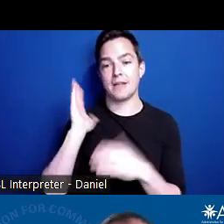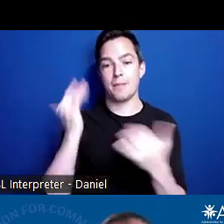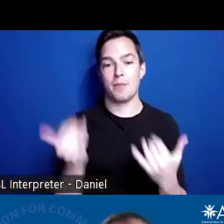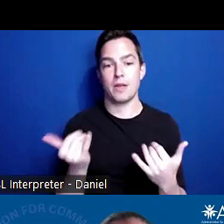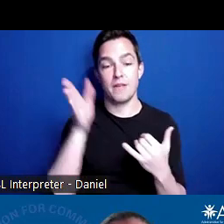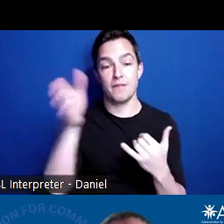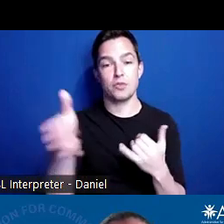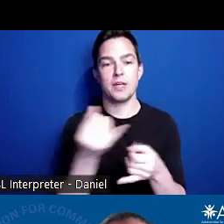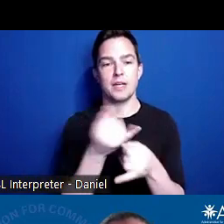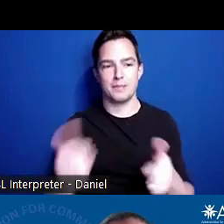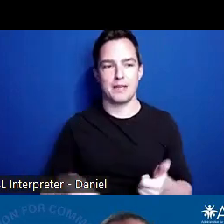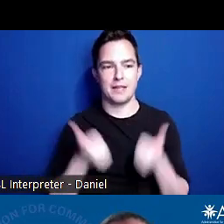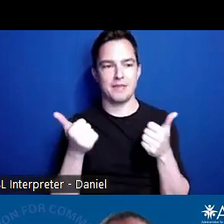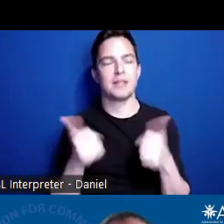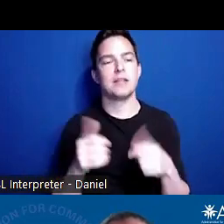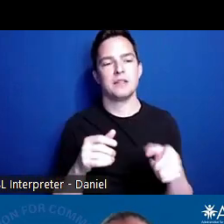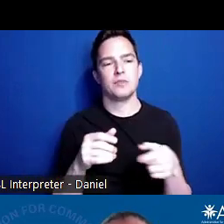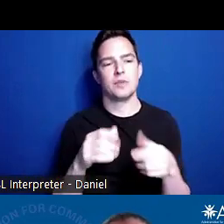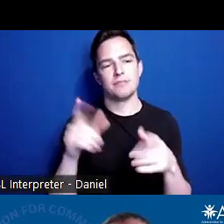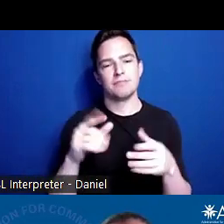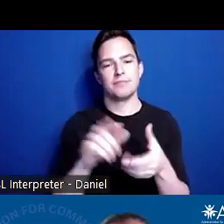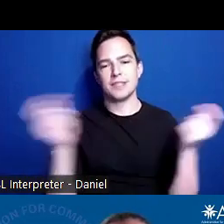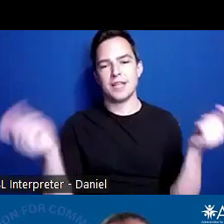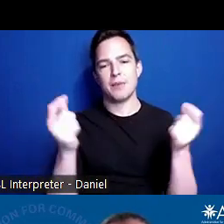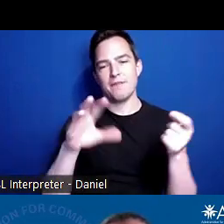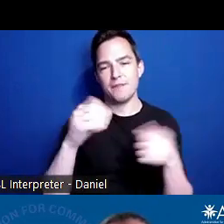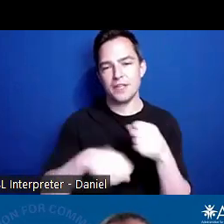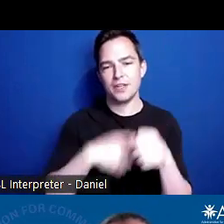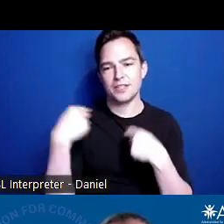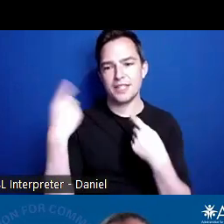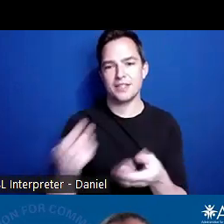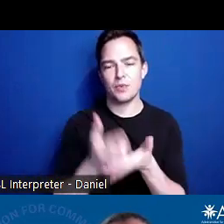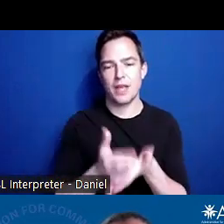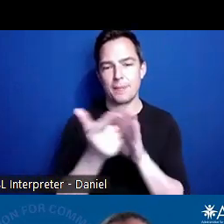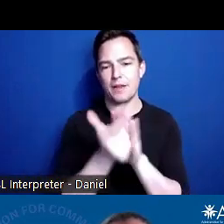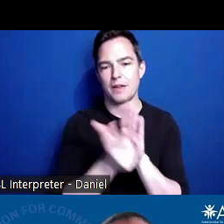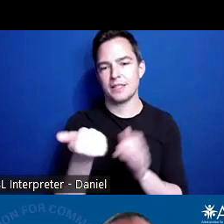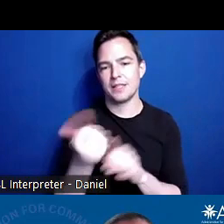living as we commemorate 50 years since the signing of the Rehabilitation Act of 1973,